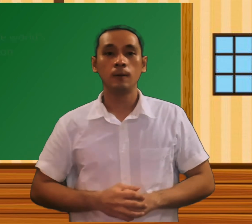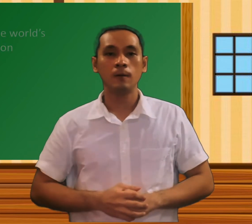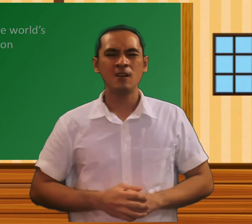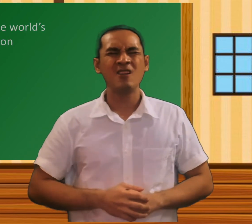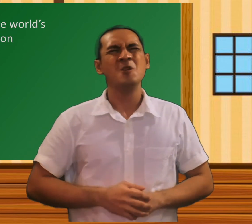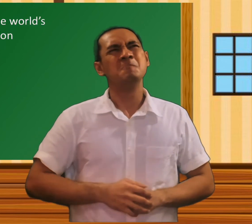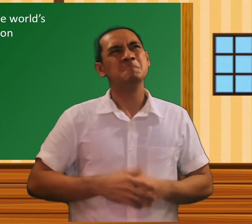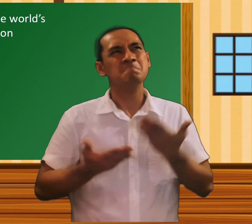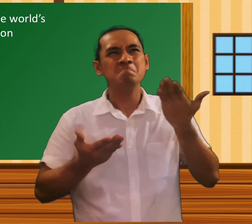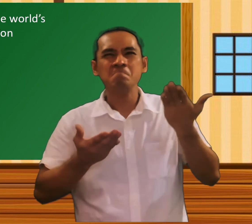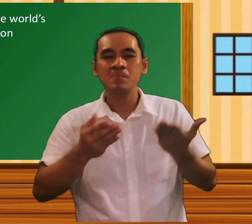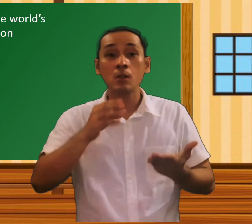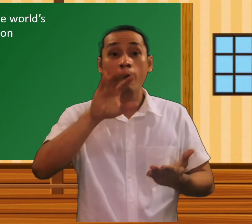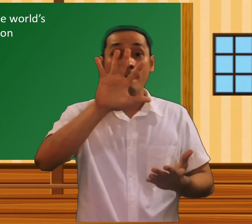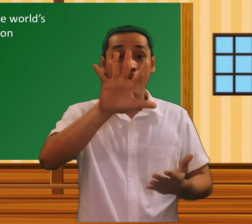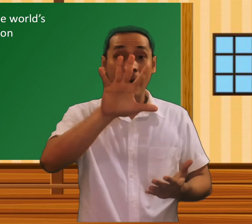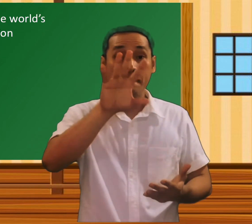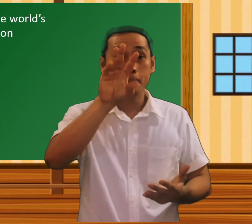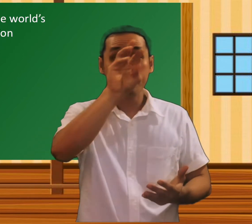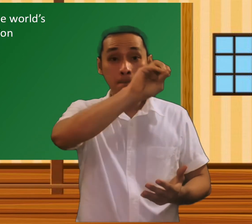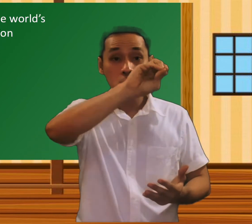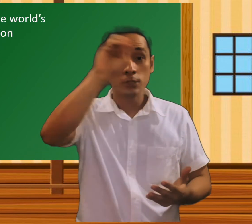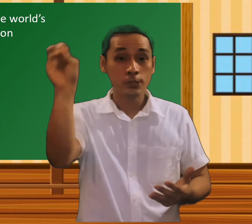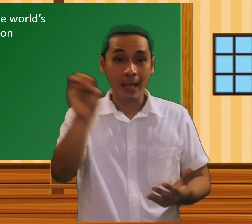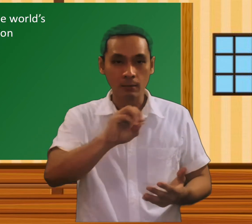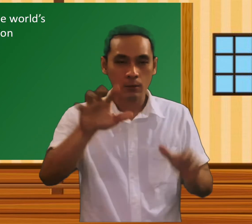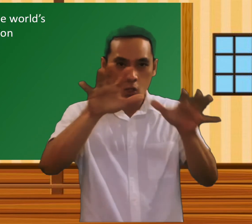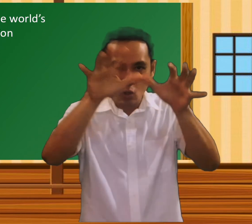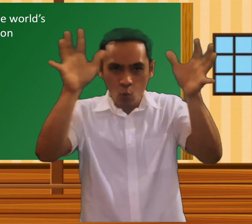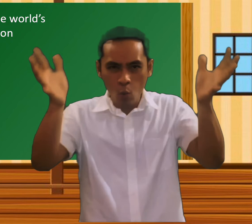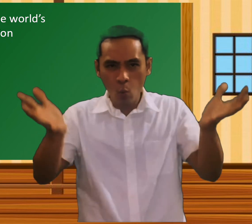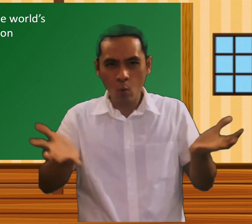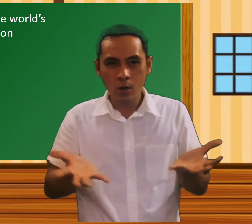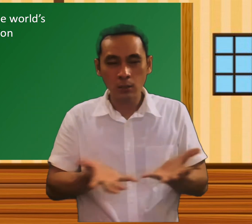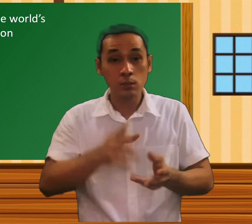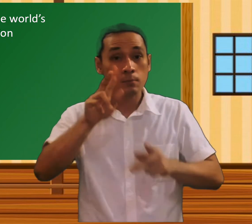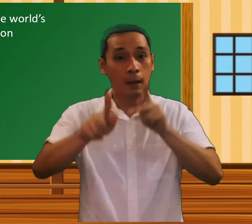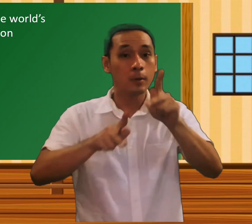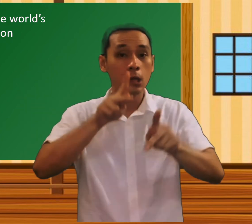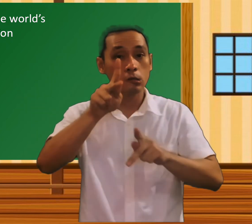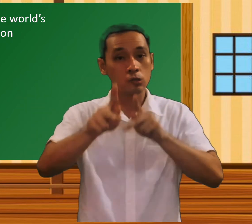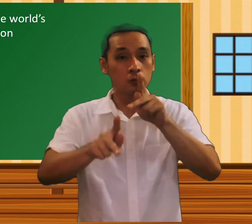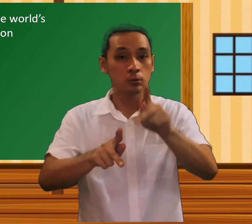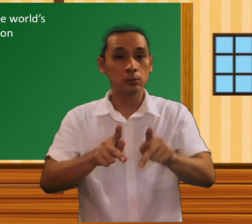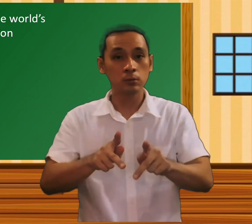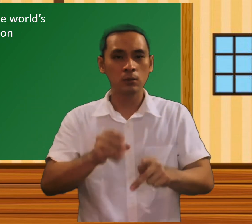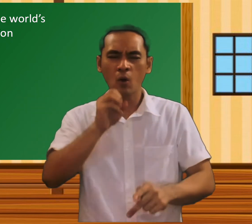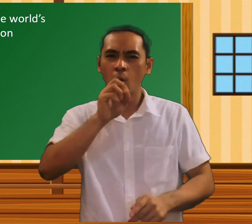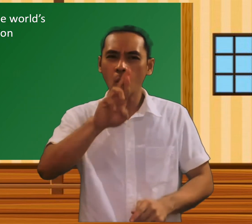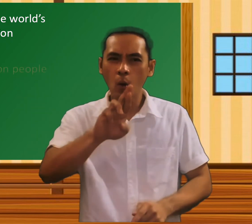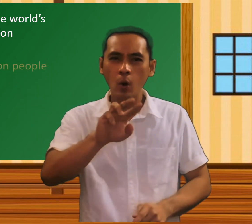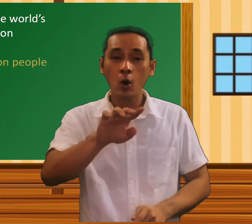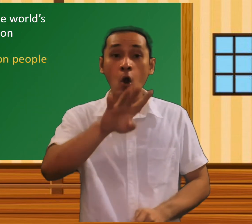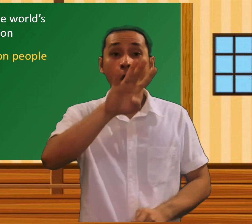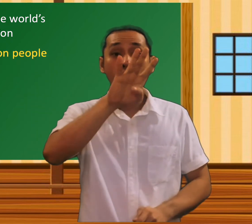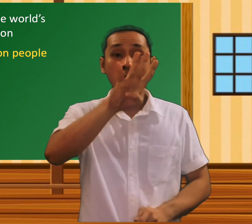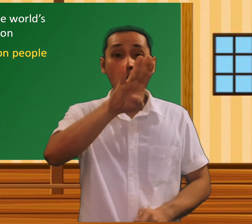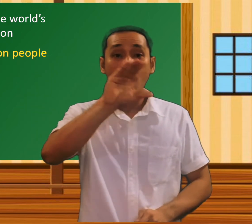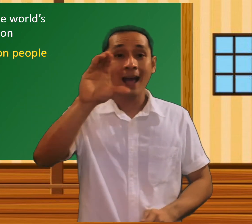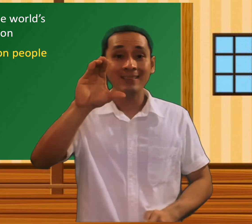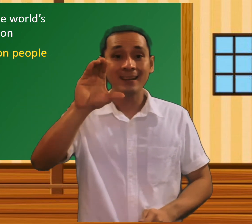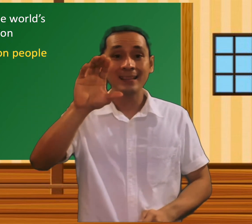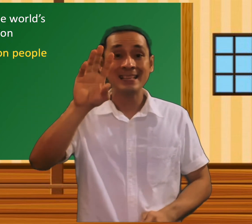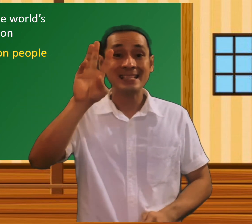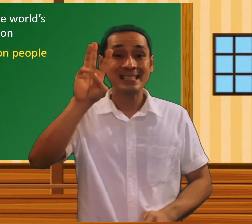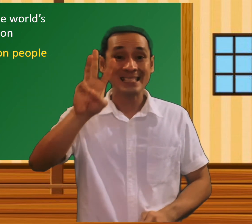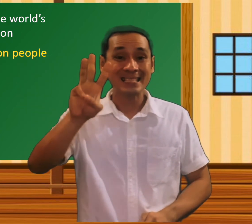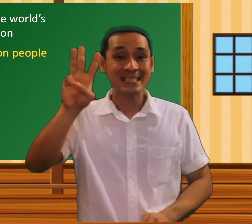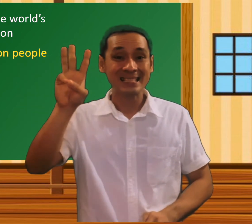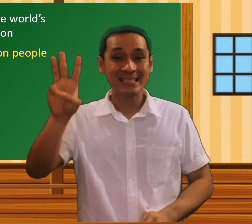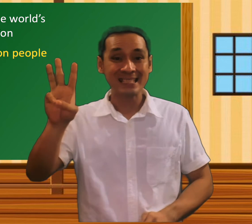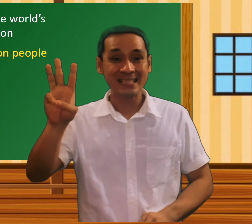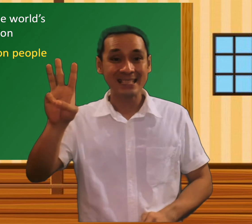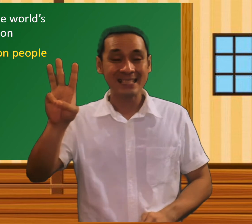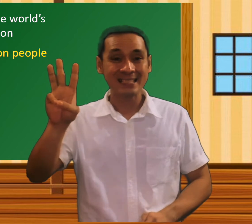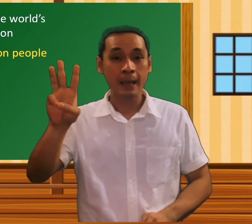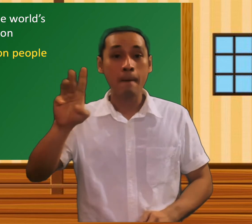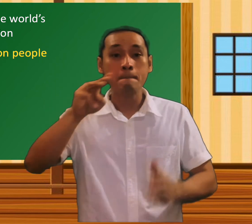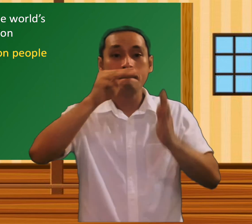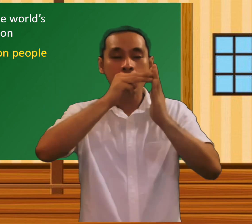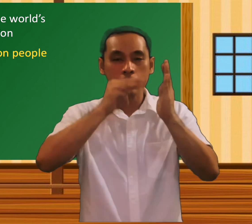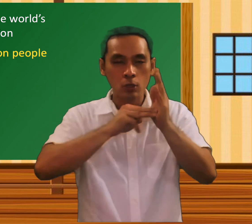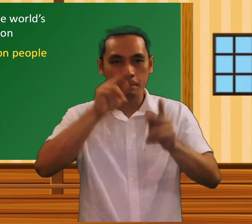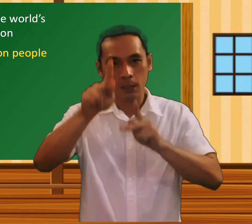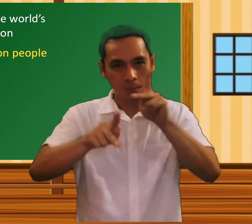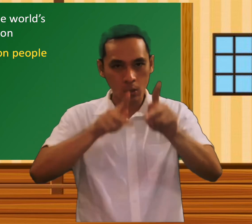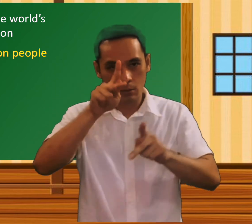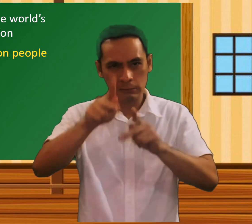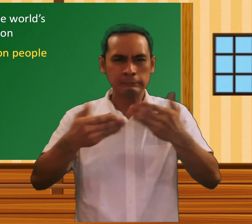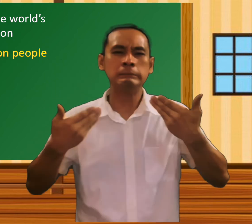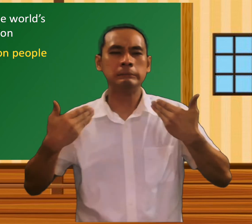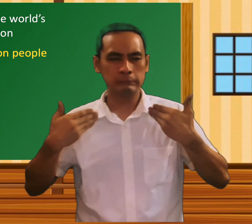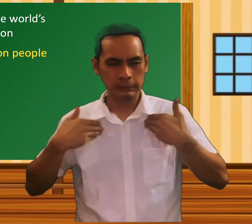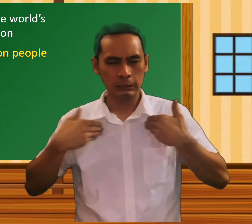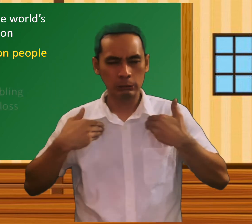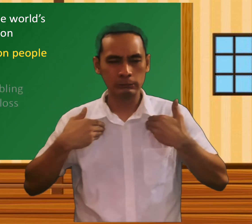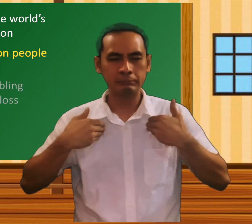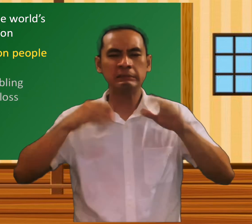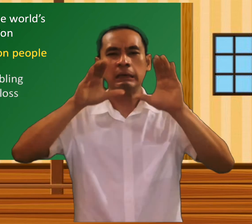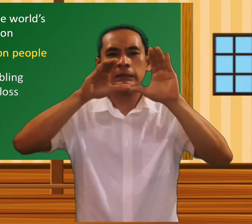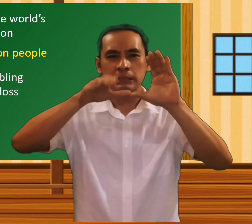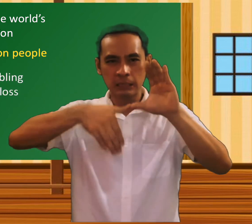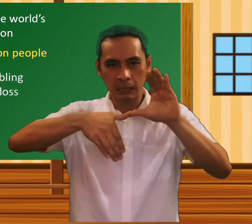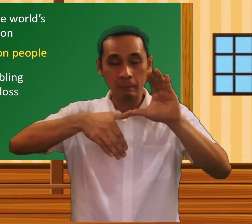over 5 of the world's population or 466 million people has disabling hearing loss